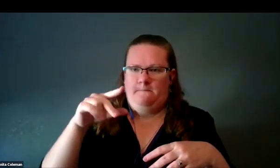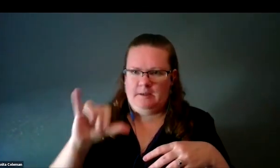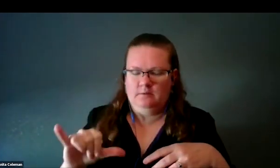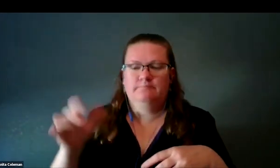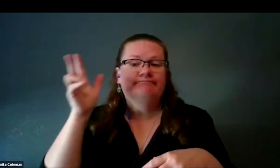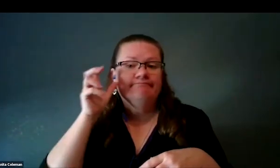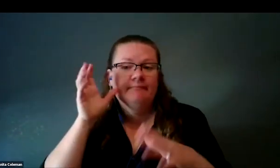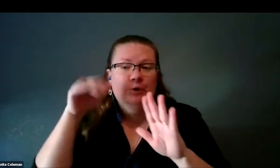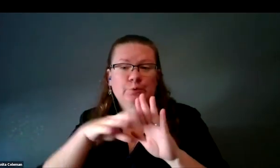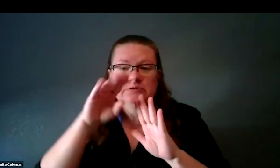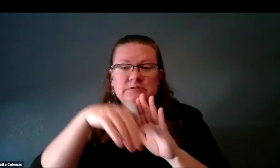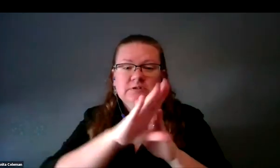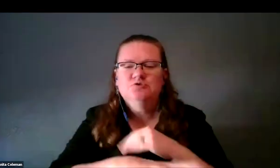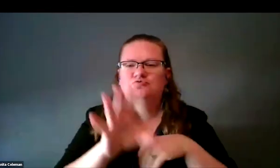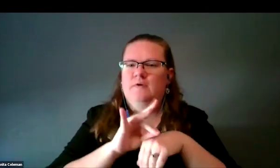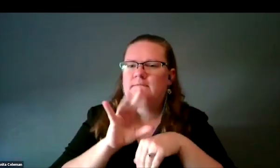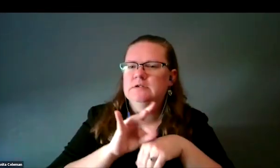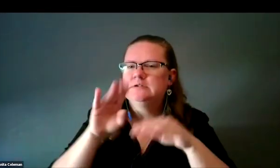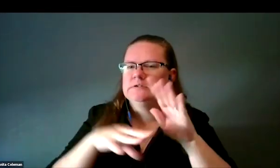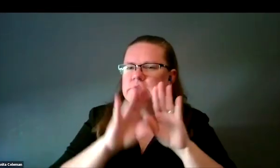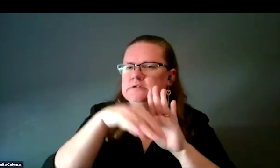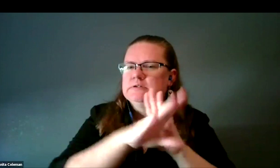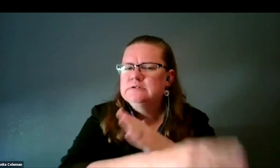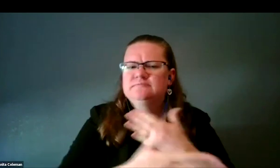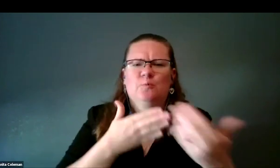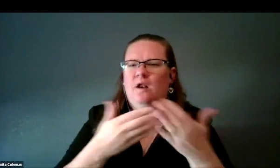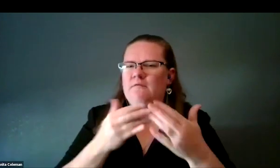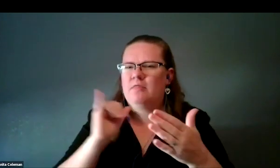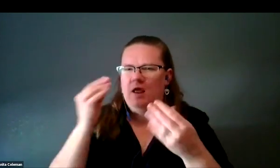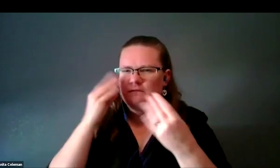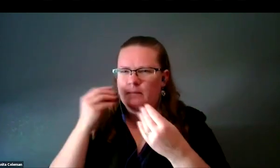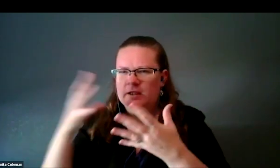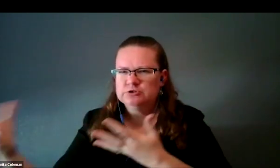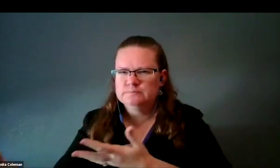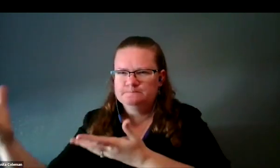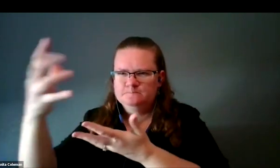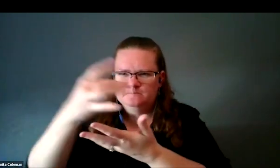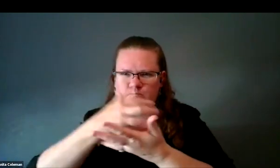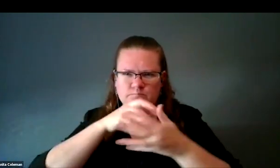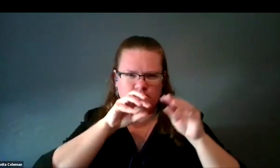acoustics, gravitational waves, whatever. That data is taken and translated here.